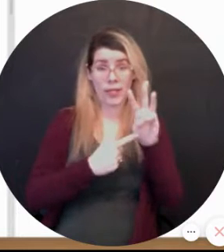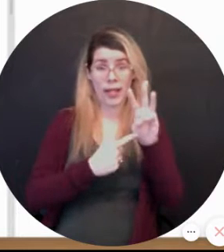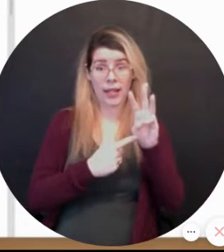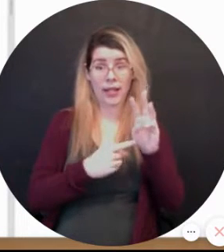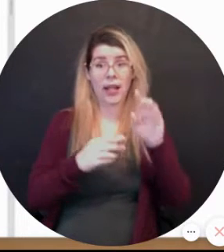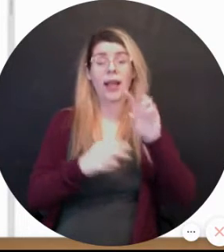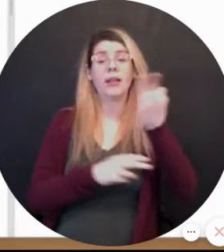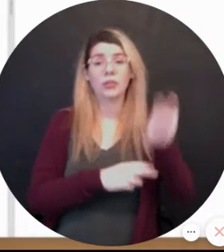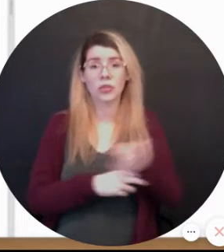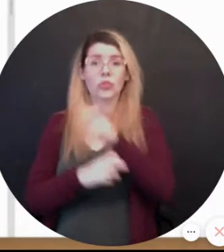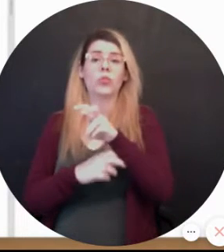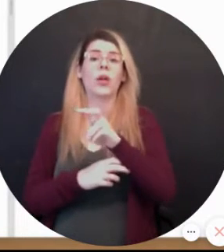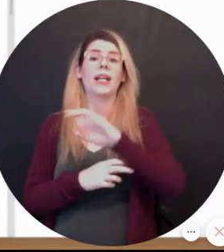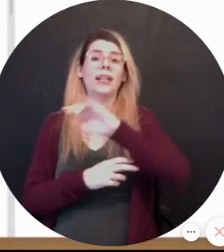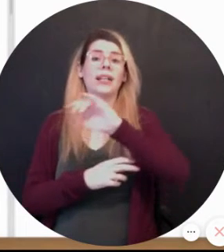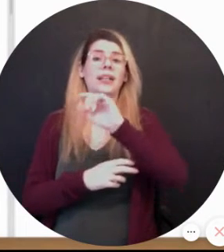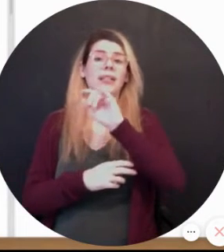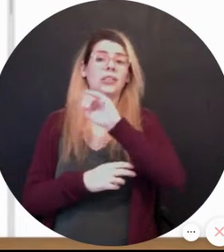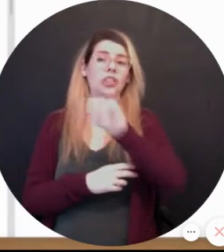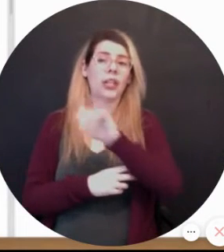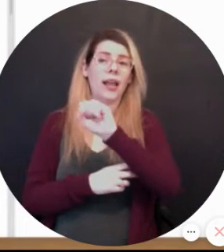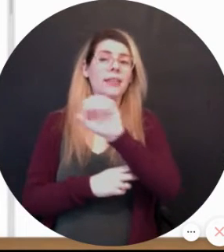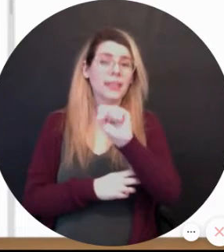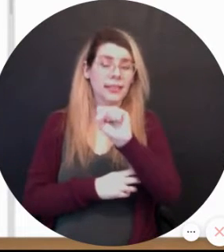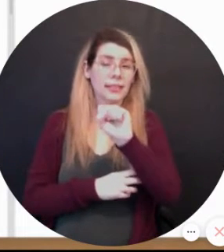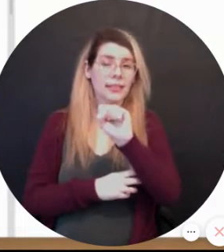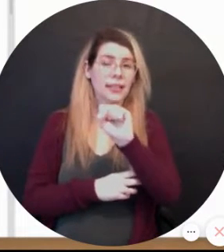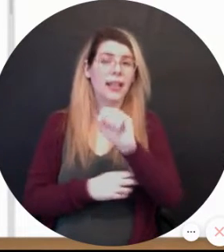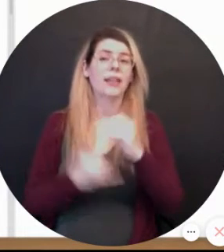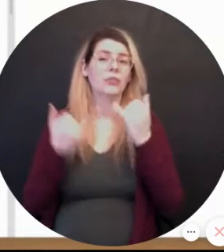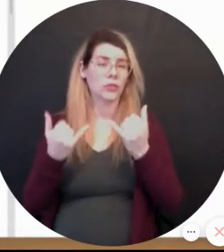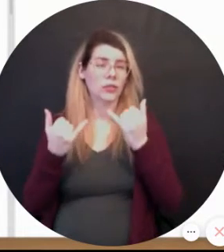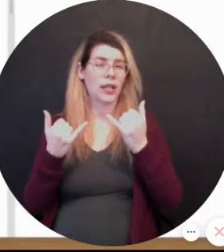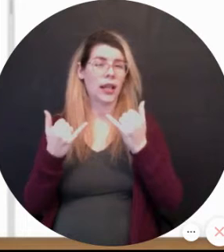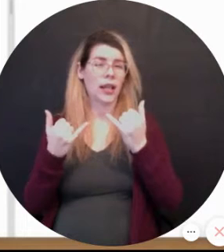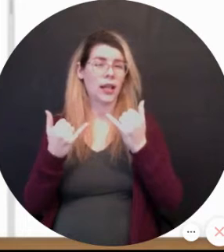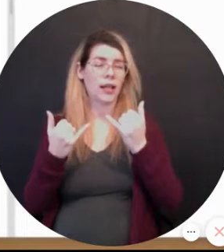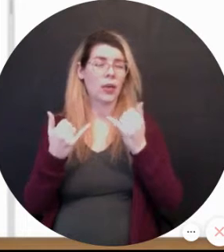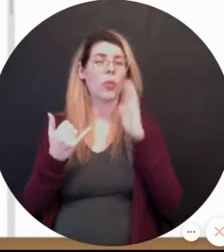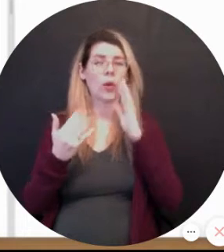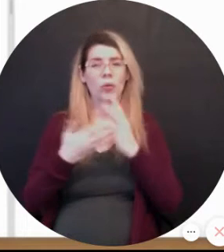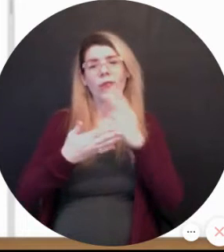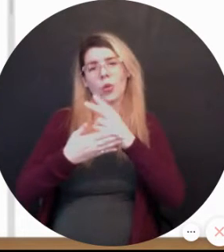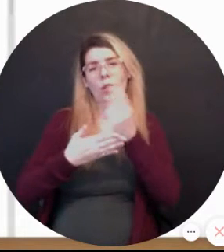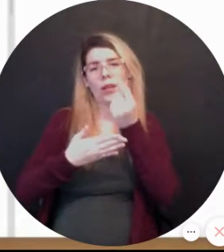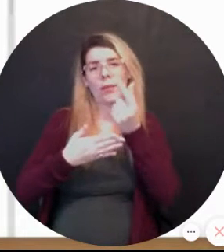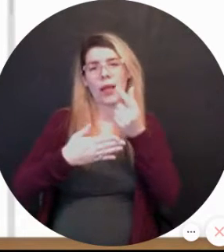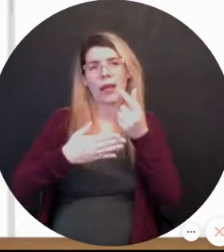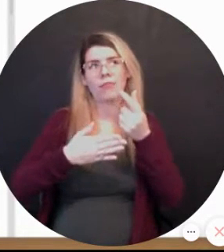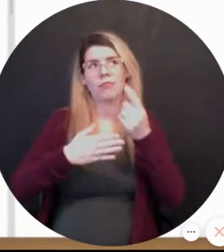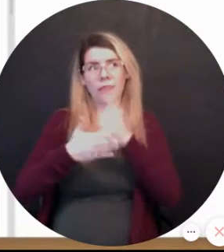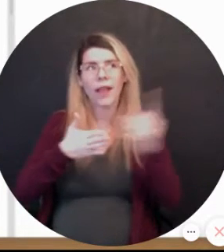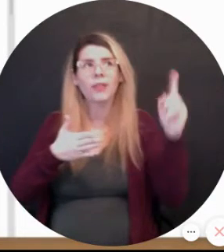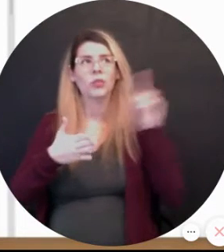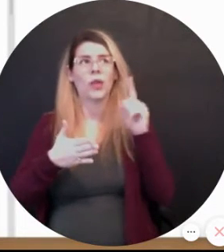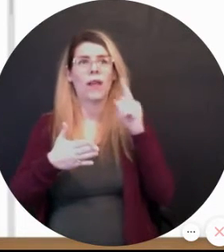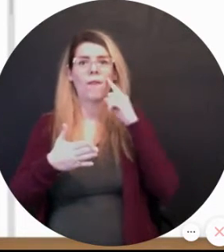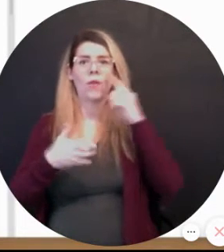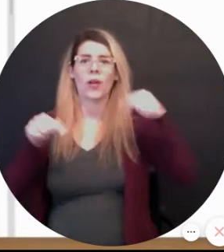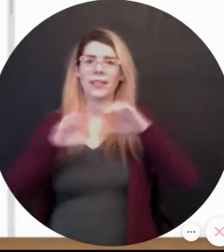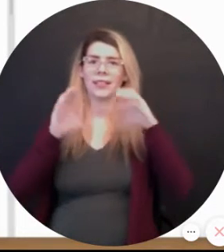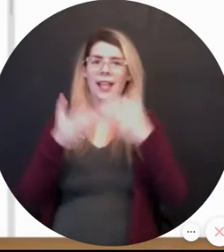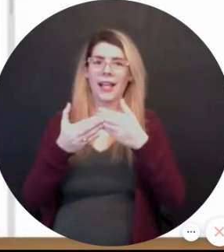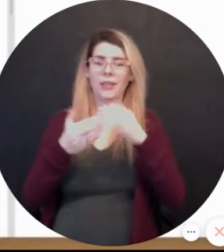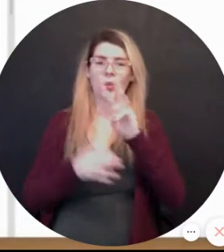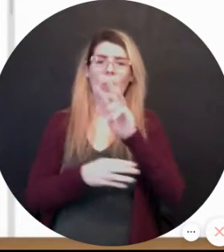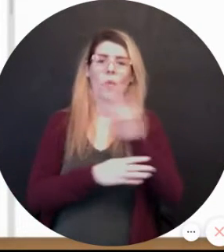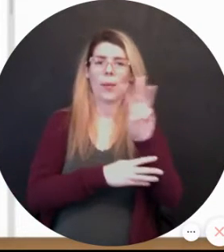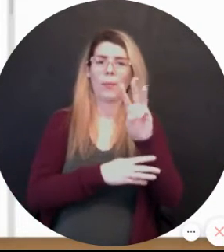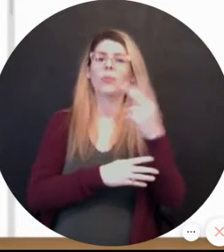a function that has to do with the date stuff we were working with last week, from Web 2.